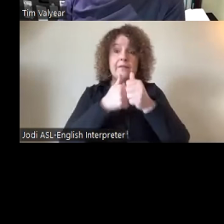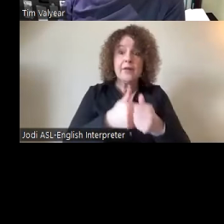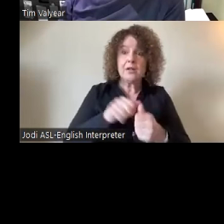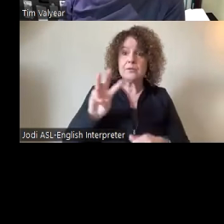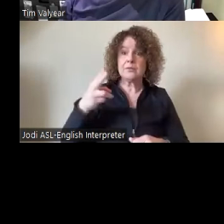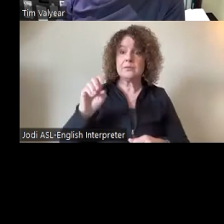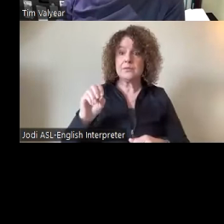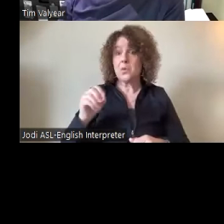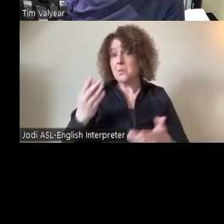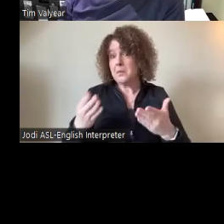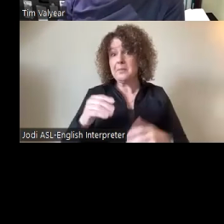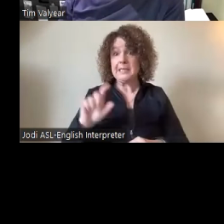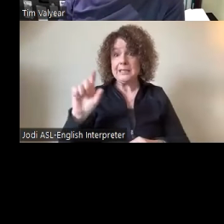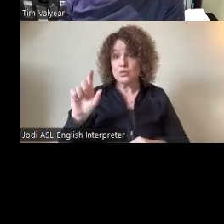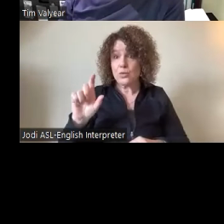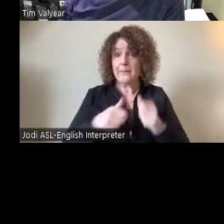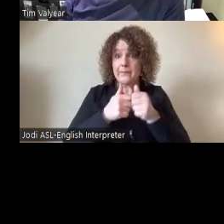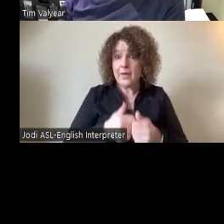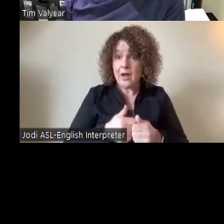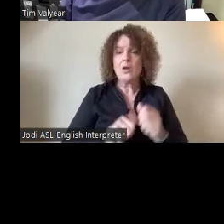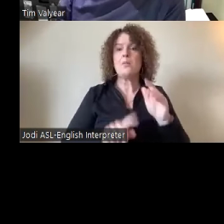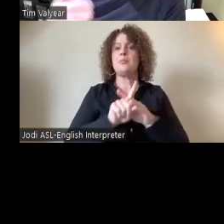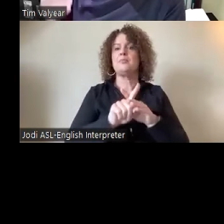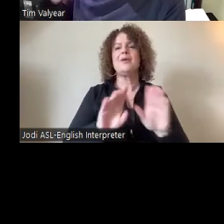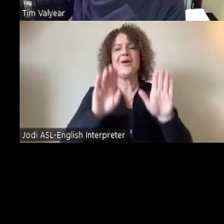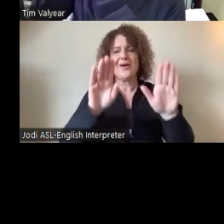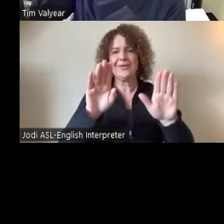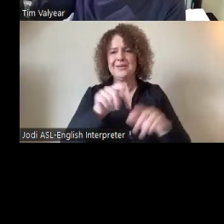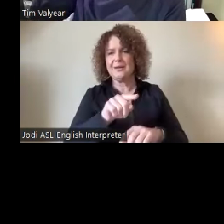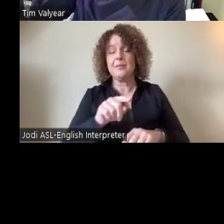quick up to date. They're all five-minute, quick videos.